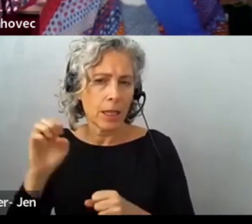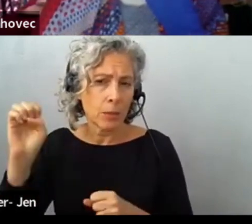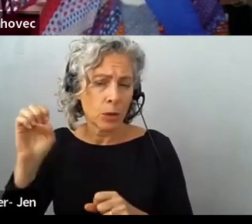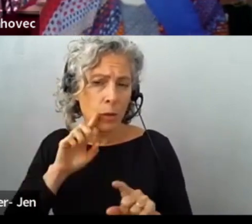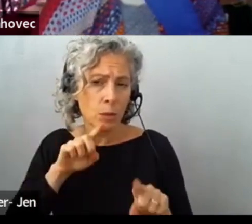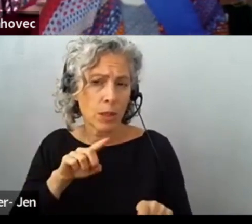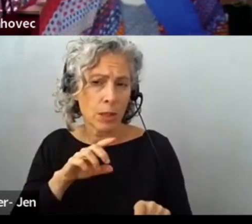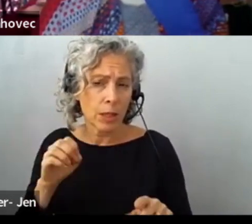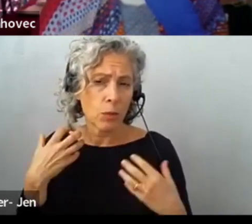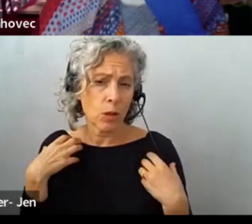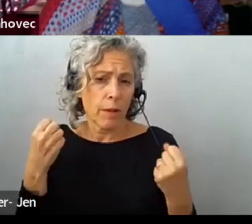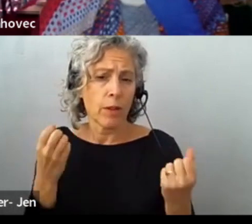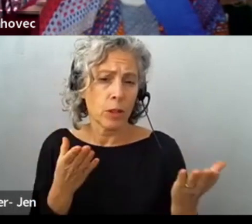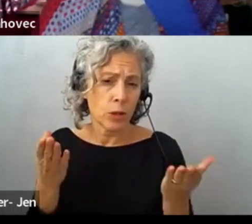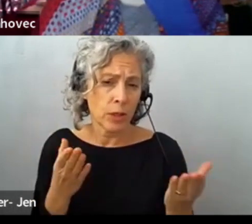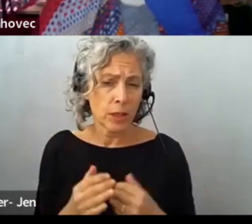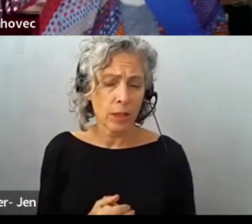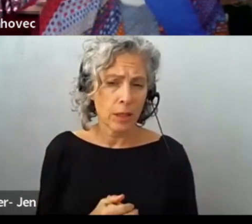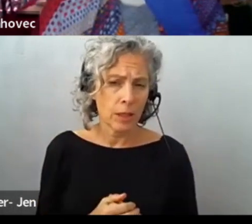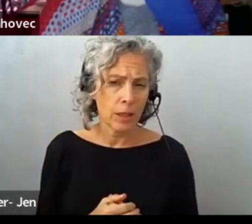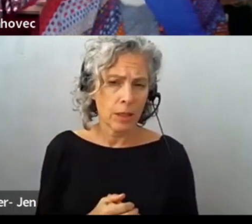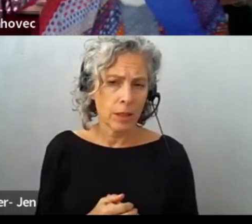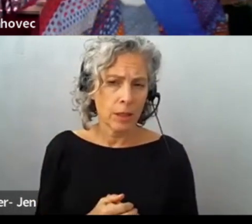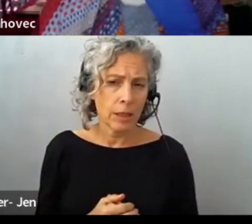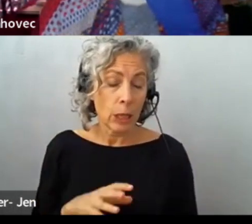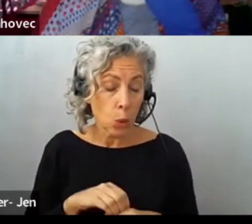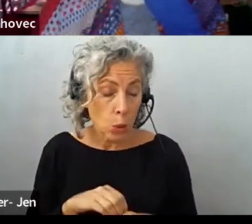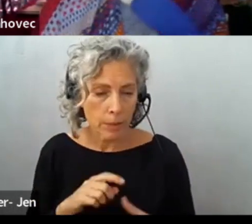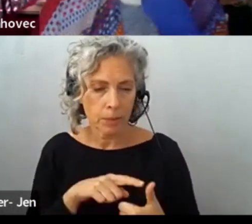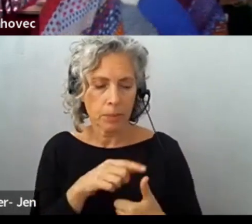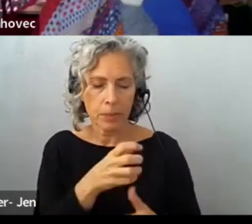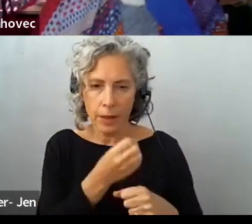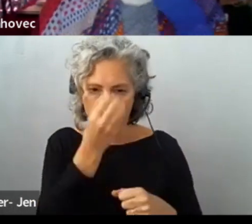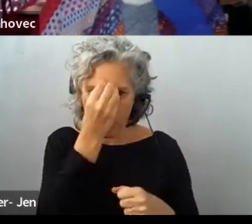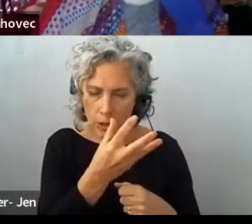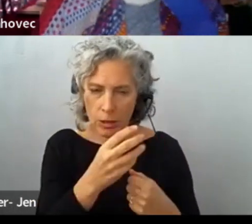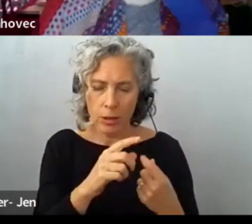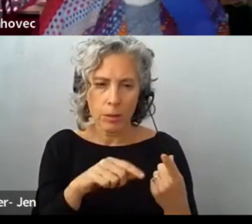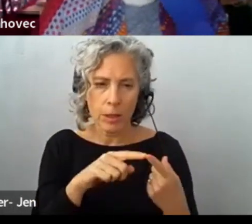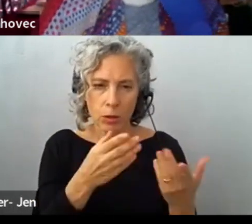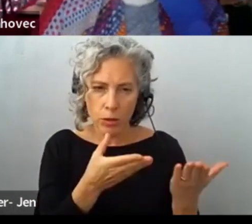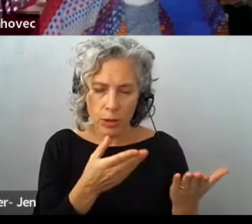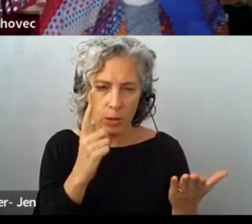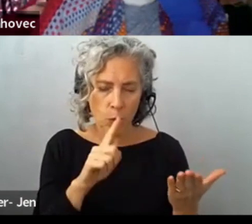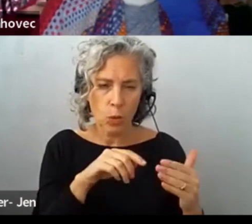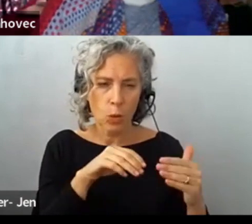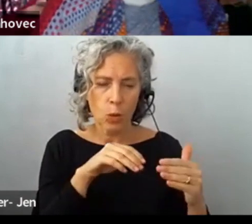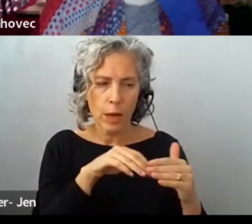recovery services? So including getting information about services for accessing personal